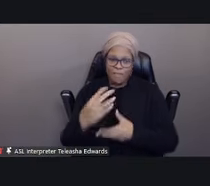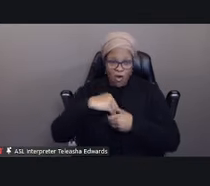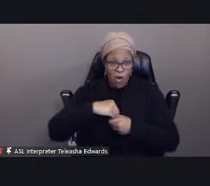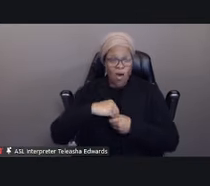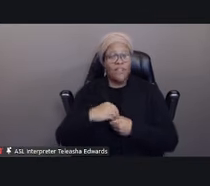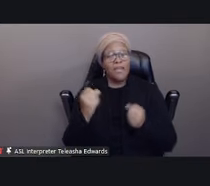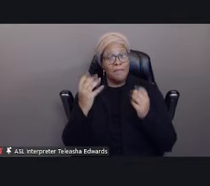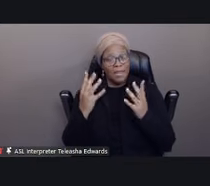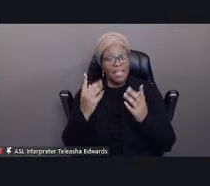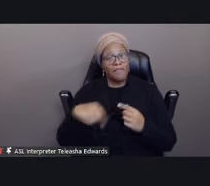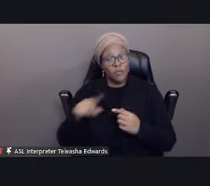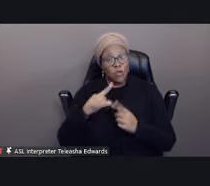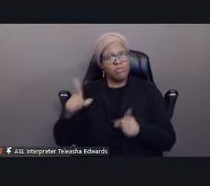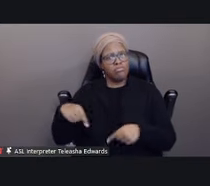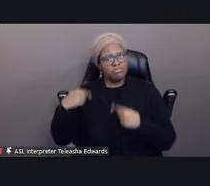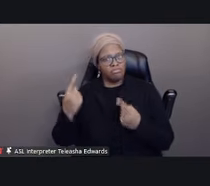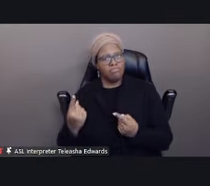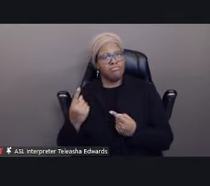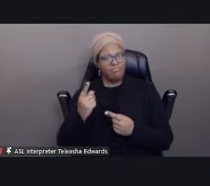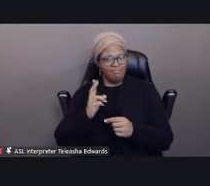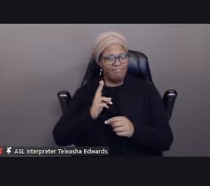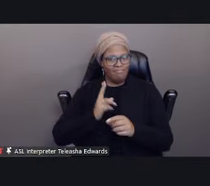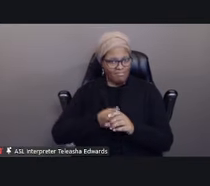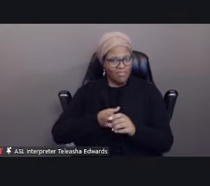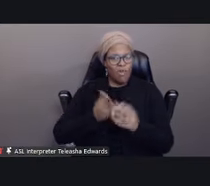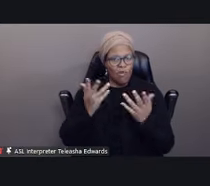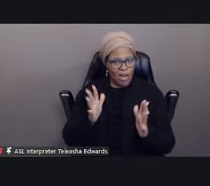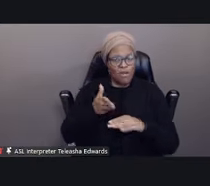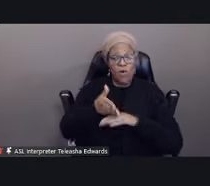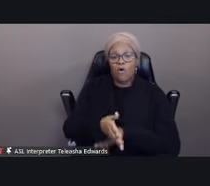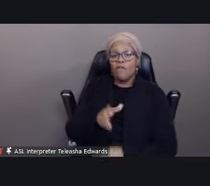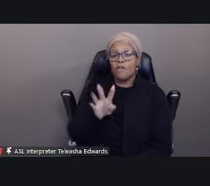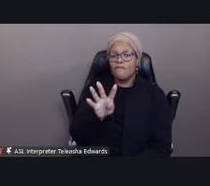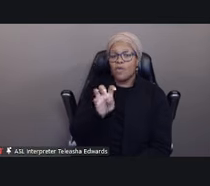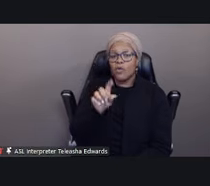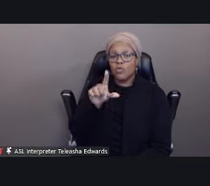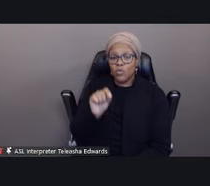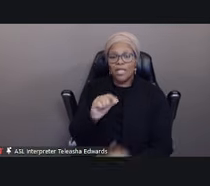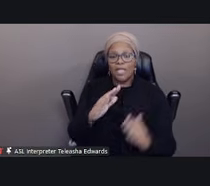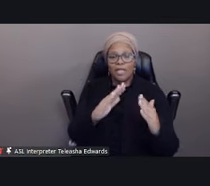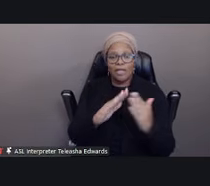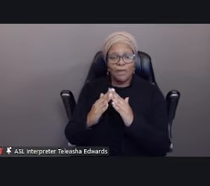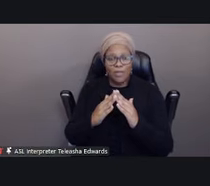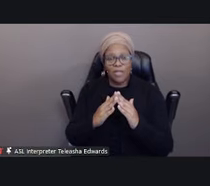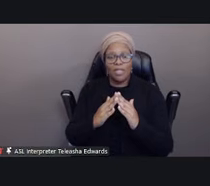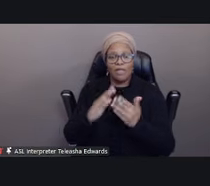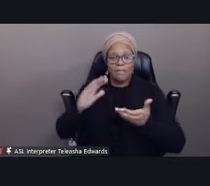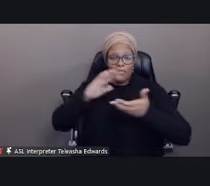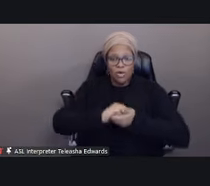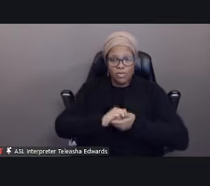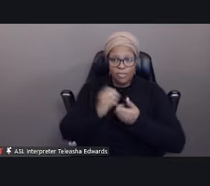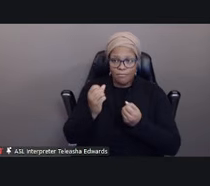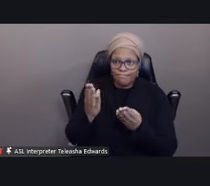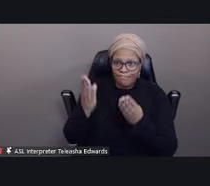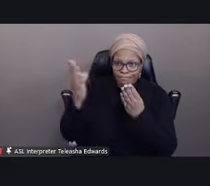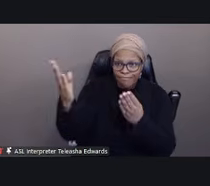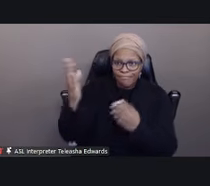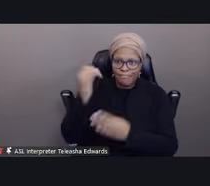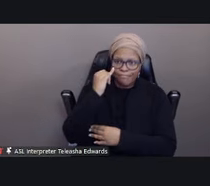inception. We had over 420, 420 community partners submit ideas on what we can do and we're finally